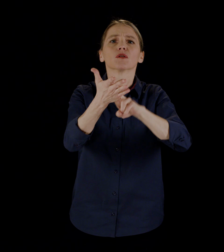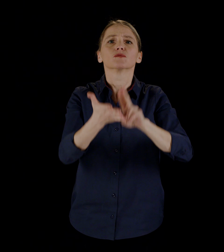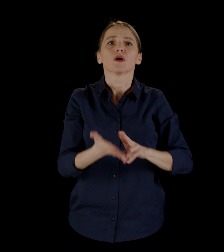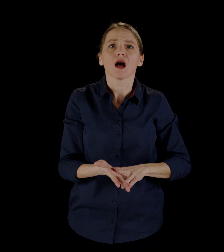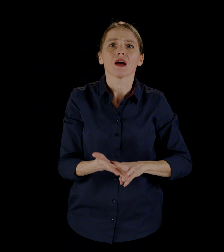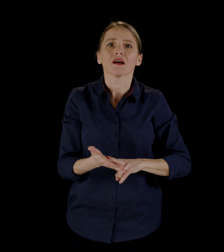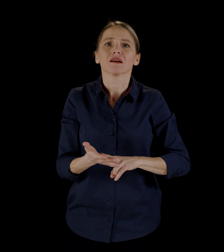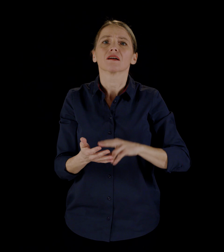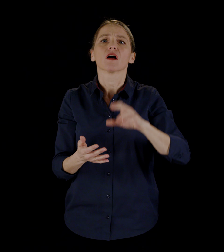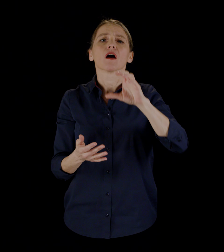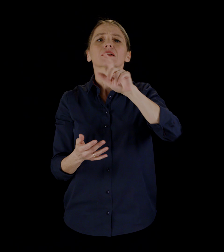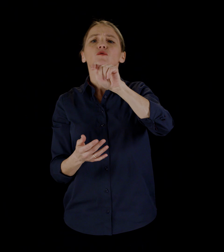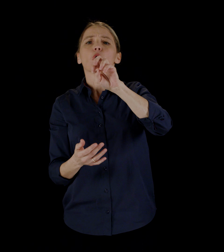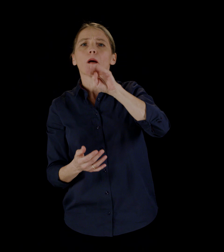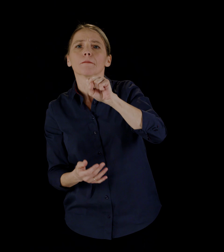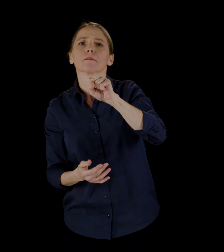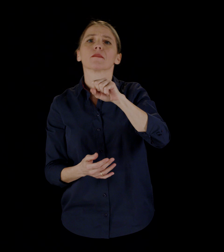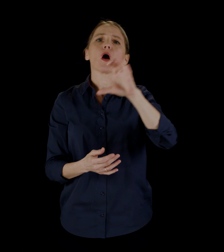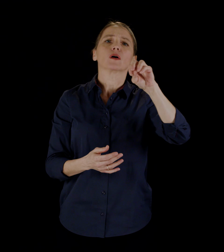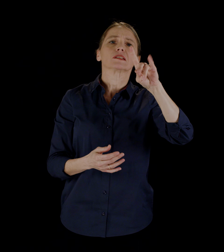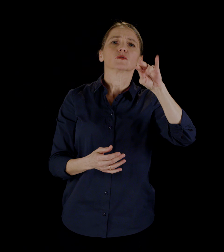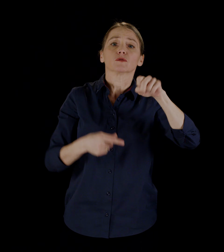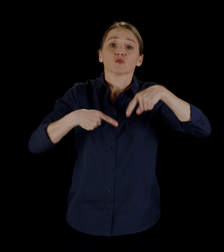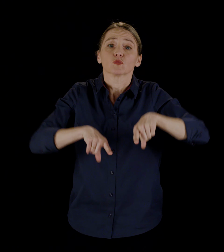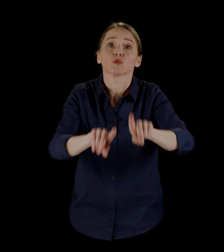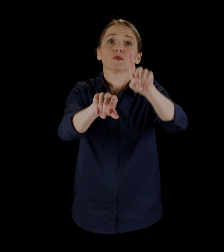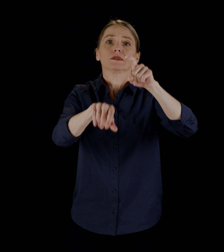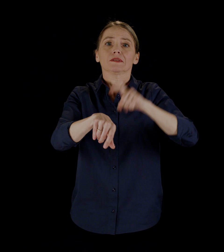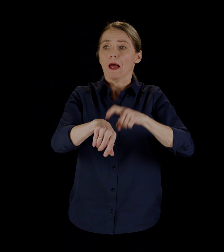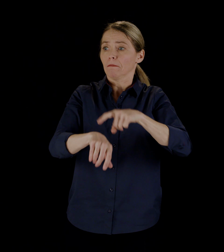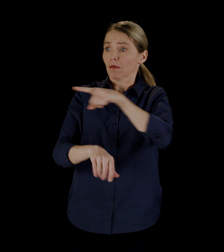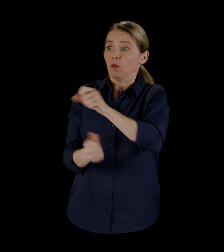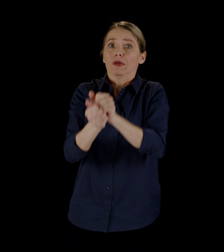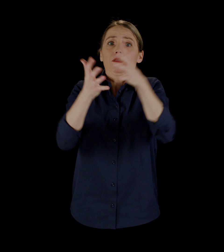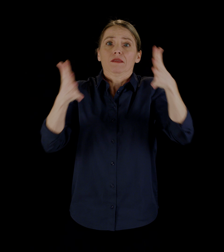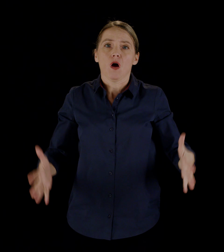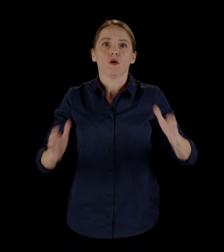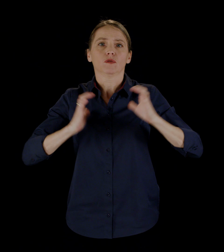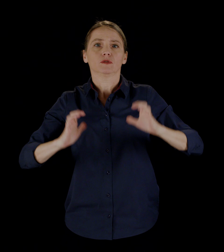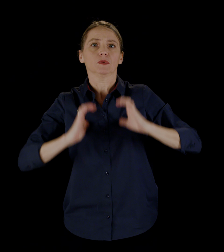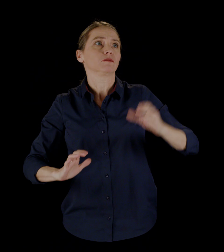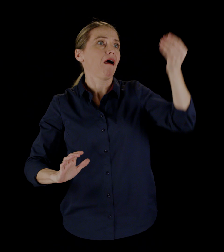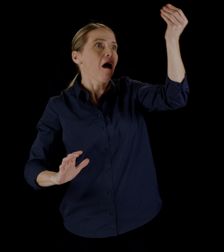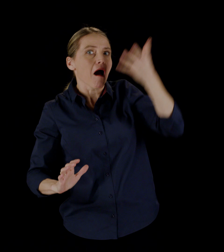Written contracts and related documents must use clear and easy to understand language